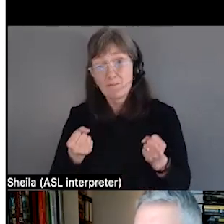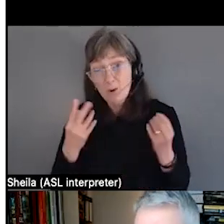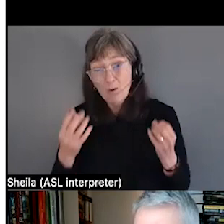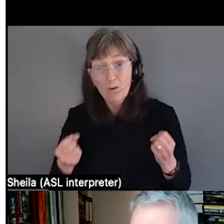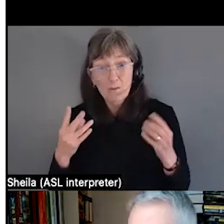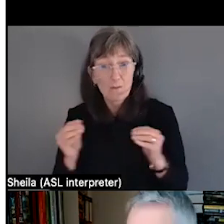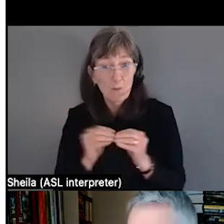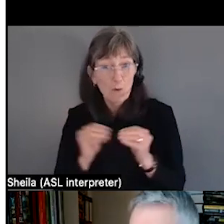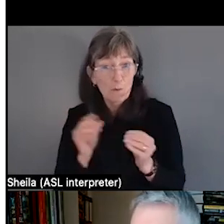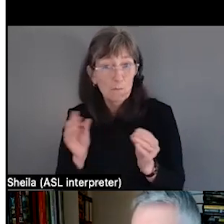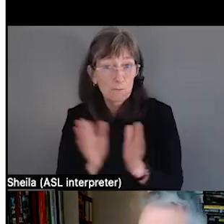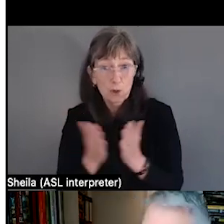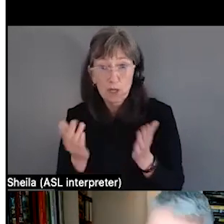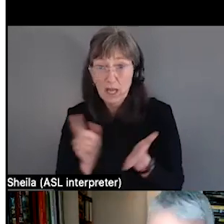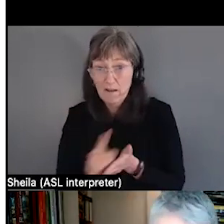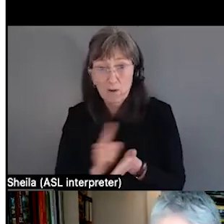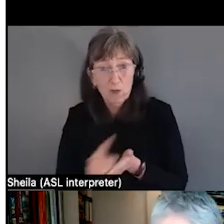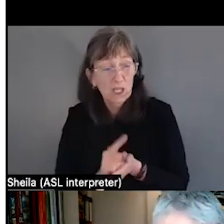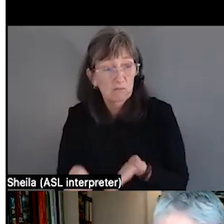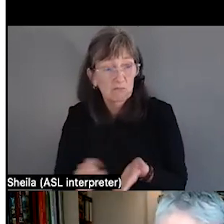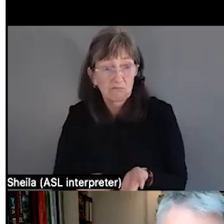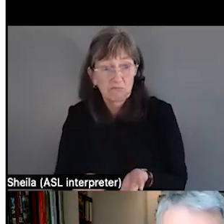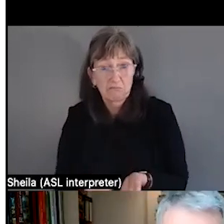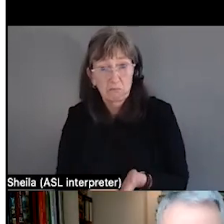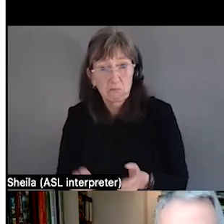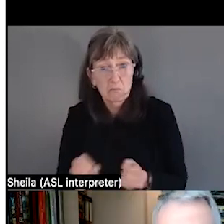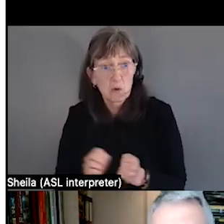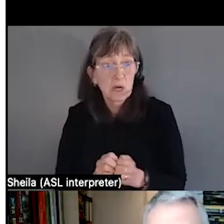I've got that quote there from... Well, the guesstimate, if you like, from Google,